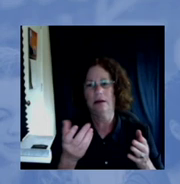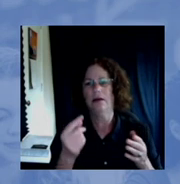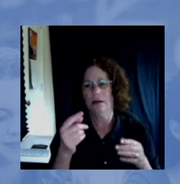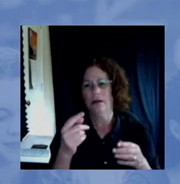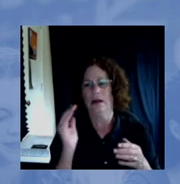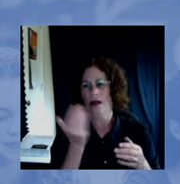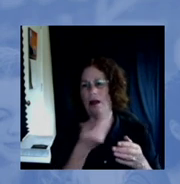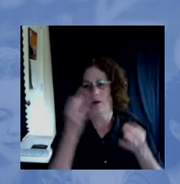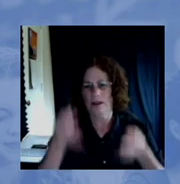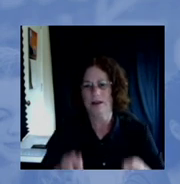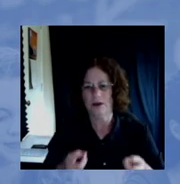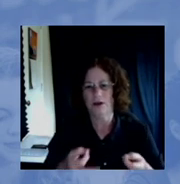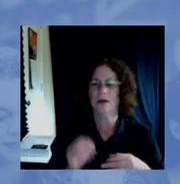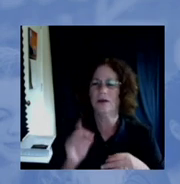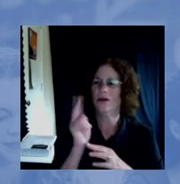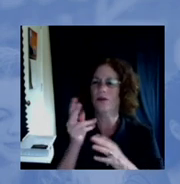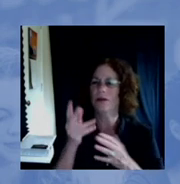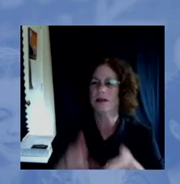MS. DIAZ, IF YOU CAN KEEP IT BRIEF >> SURE.